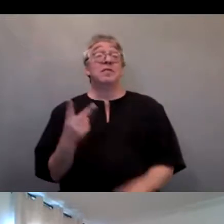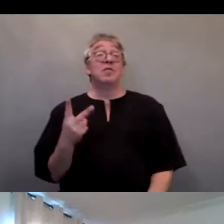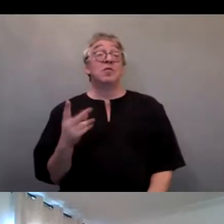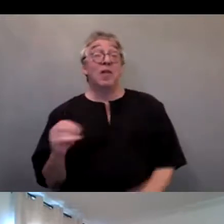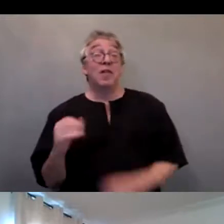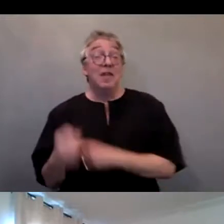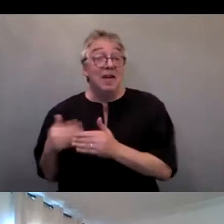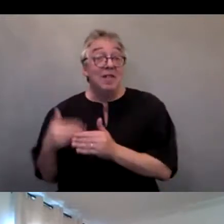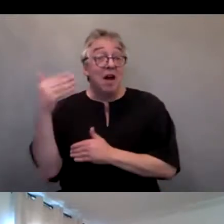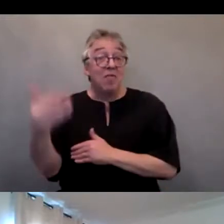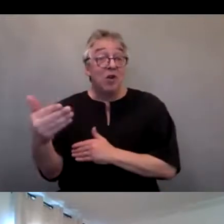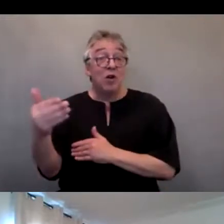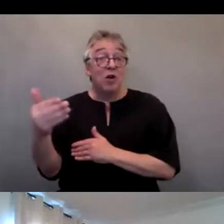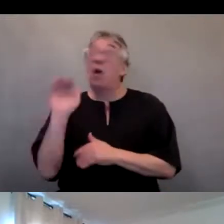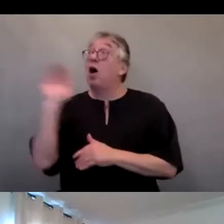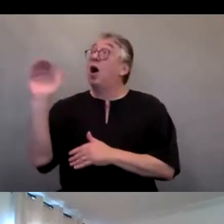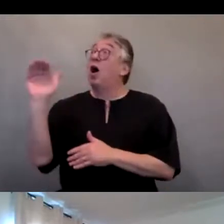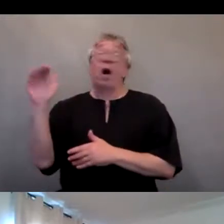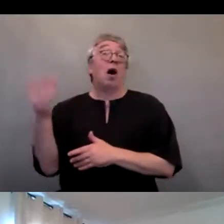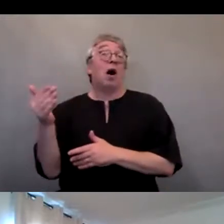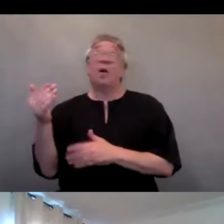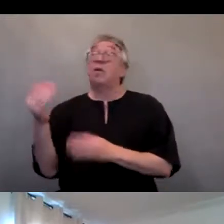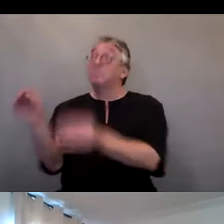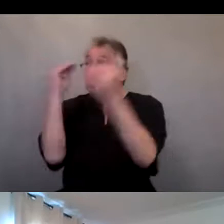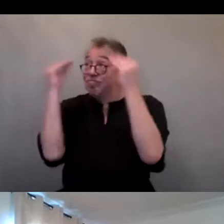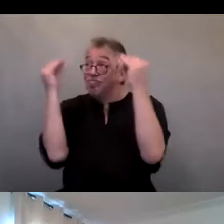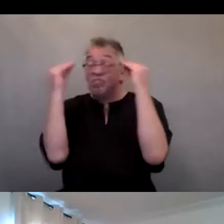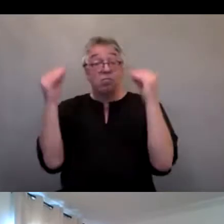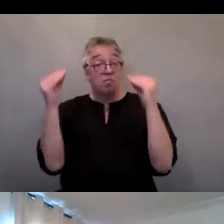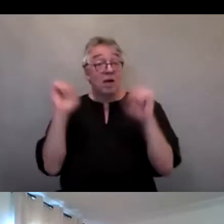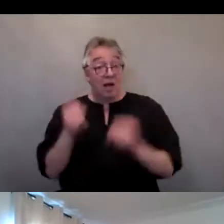still be made later after five, ten years of using or 20 years